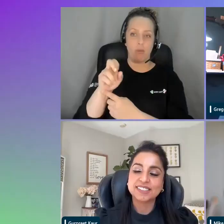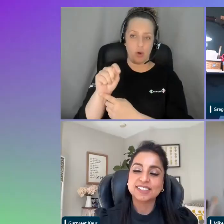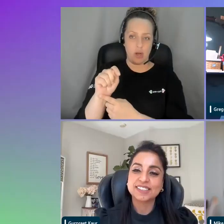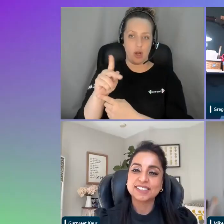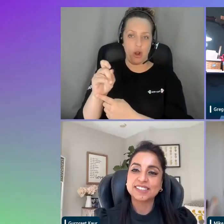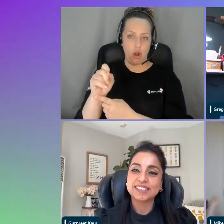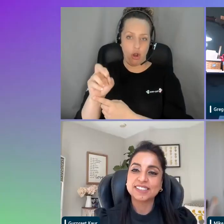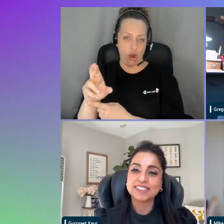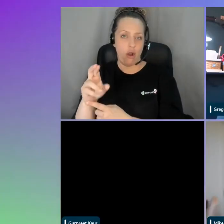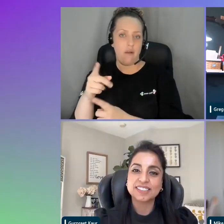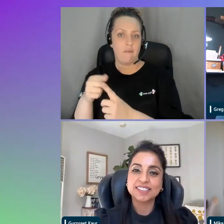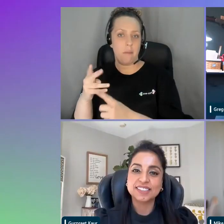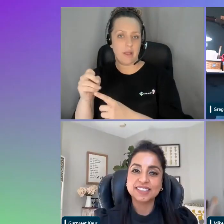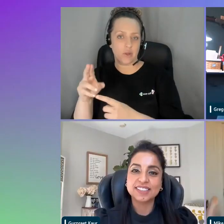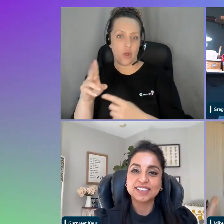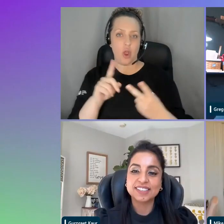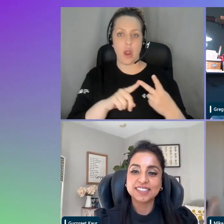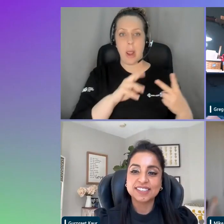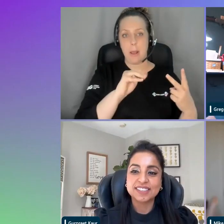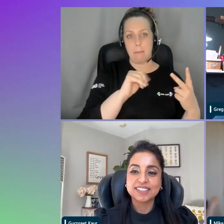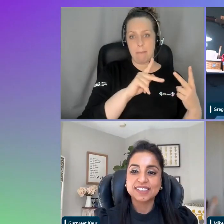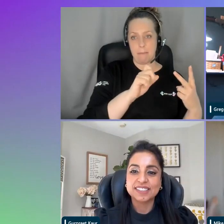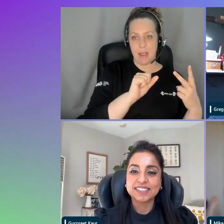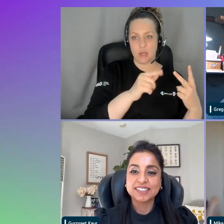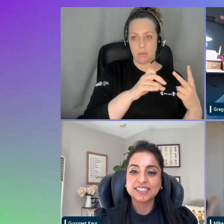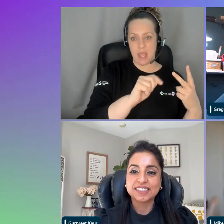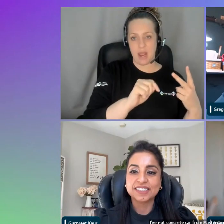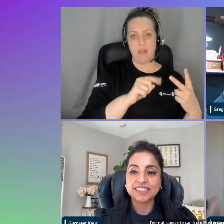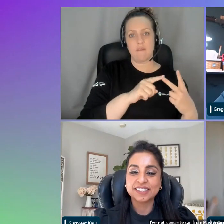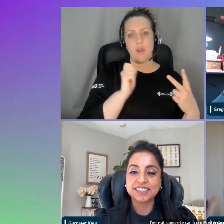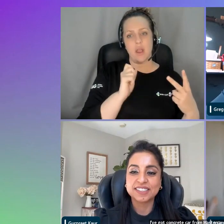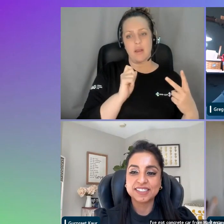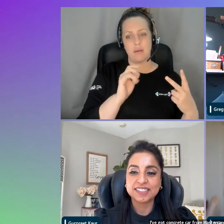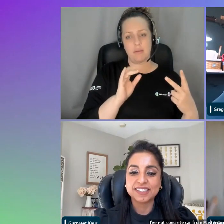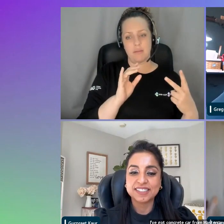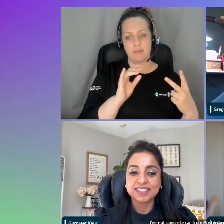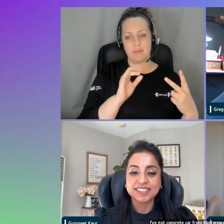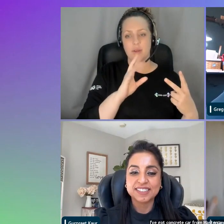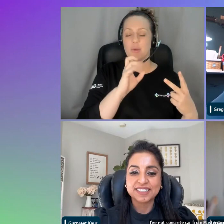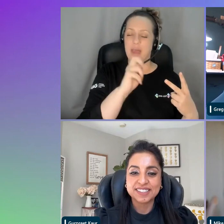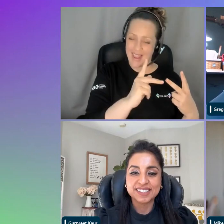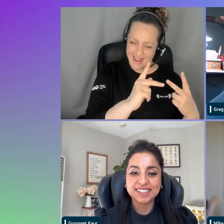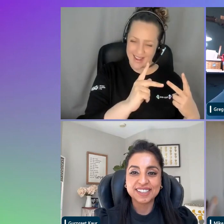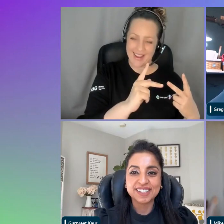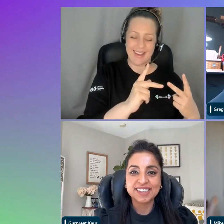Shabanek from, um, I want to say Facebook, but it's not